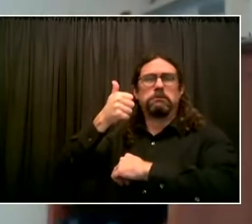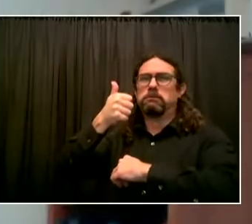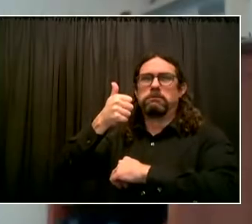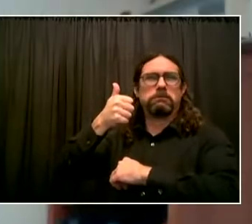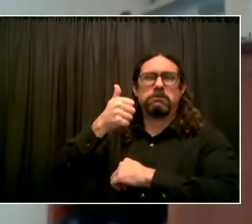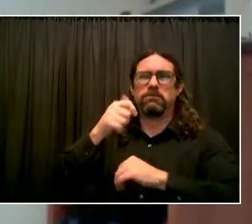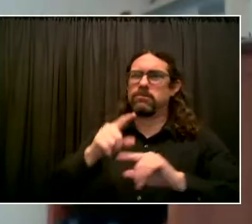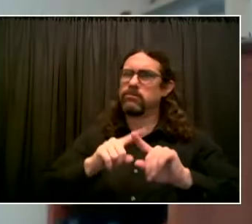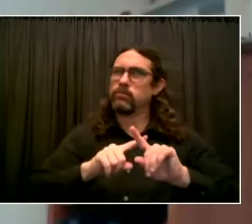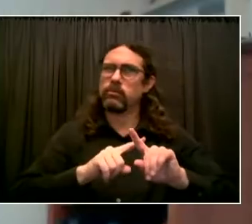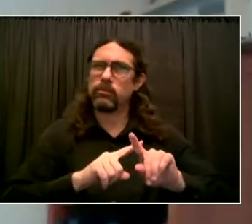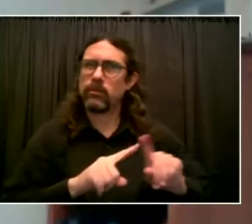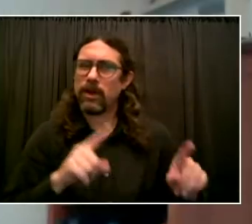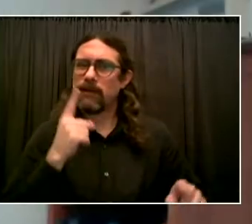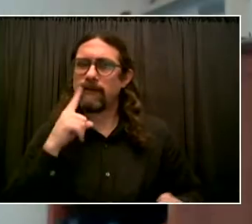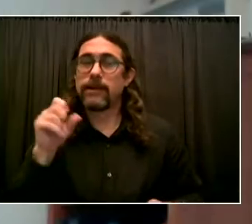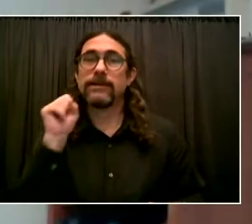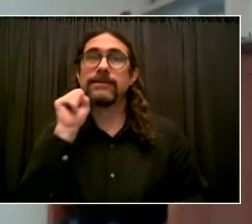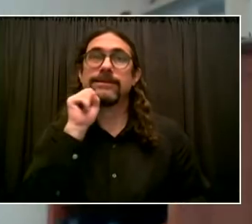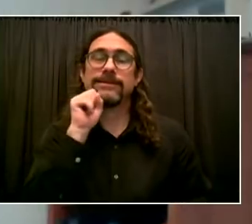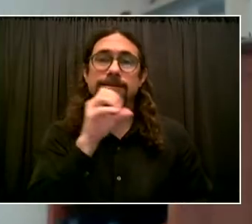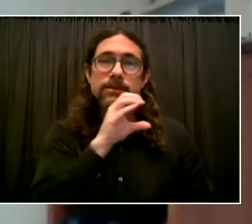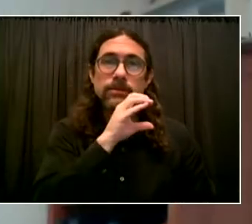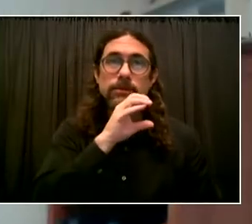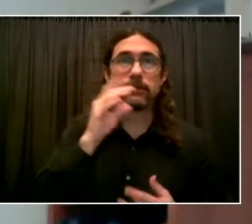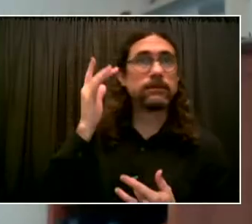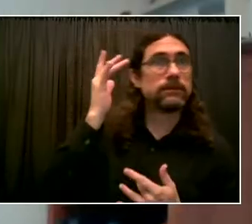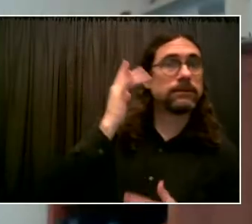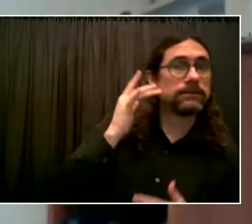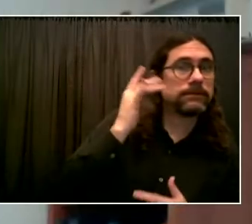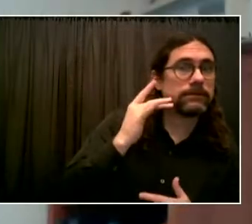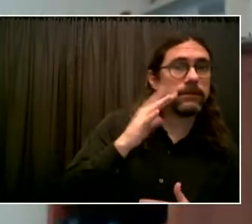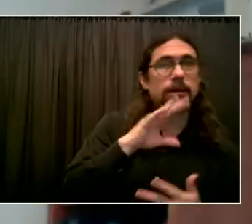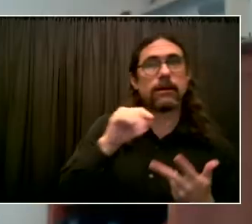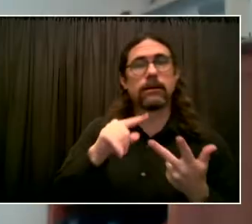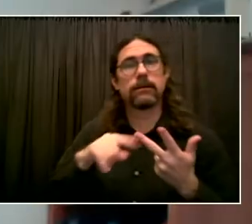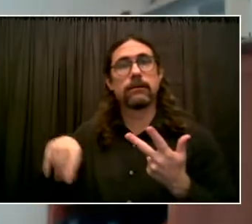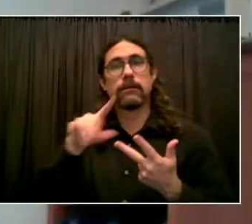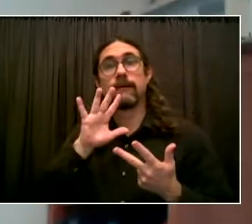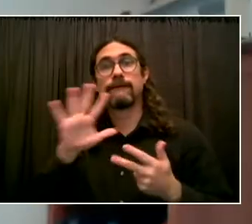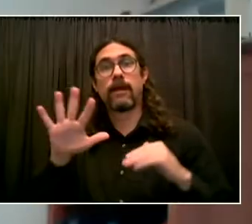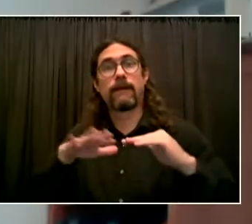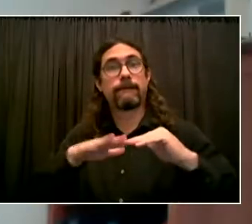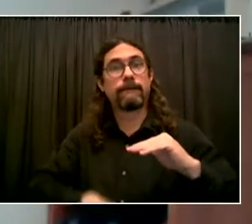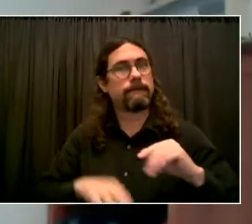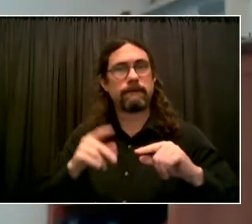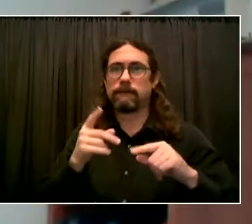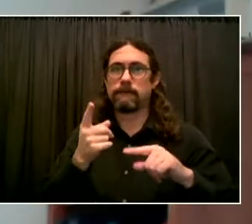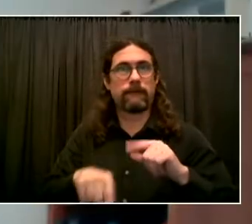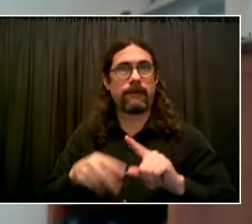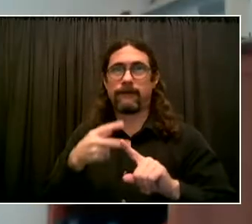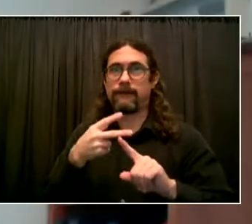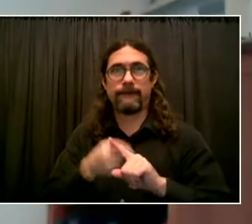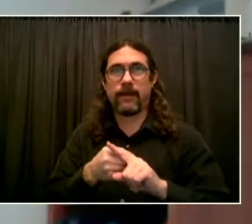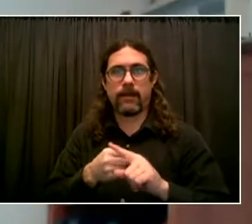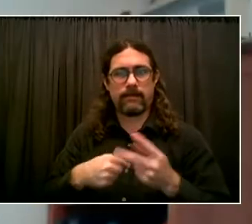WHO CAN'T GET VACCINATED. WILL HAVE TO PROTECT EACH OTHER. THIS ISN'T JUST AN INDIVIDUAL EFFORT, IT IS A COLLECTIVE